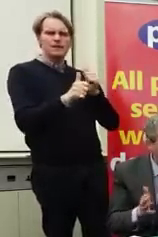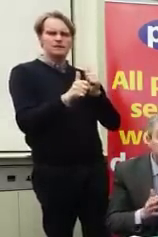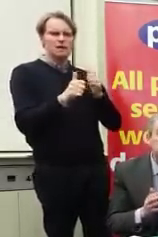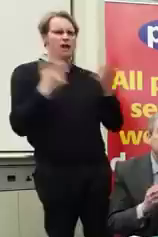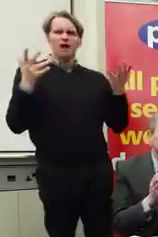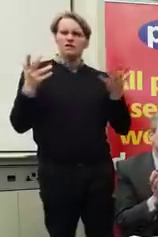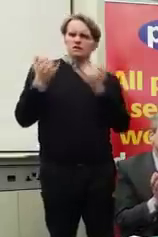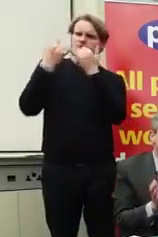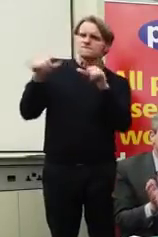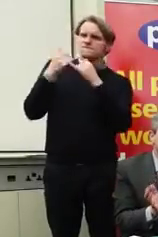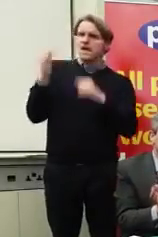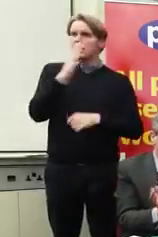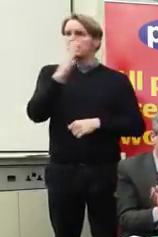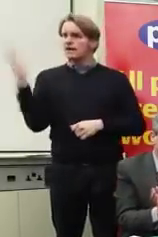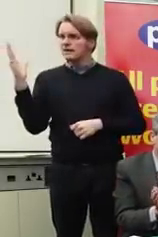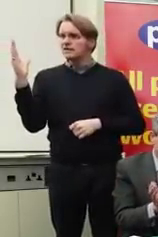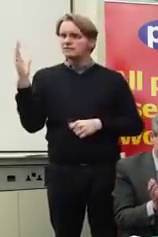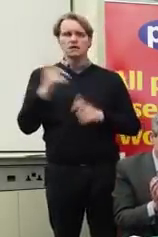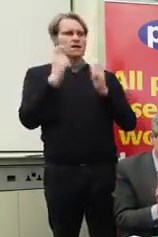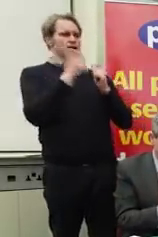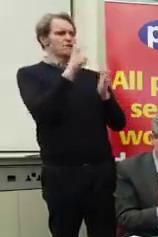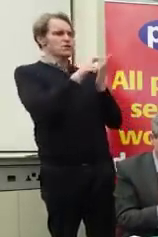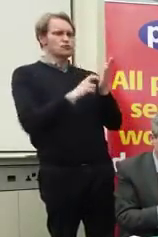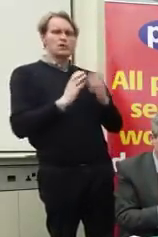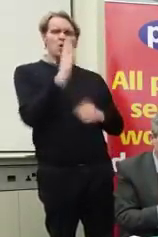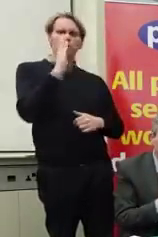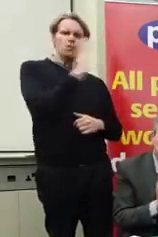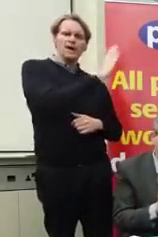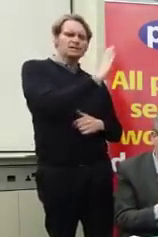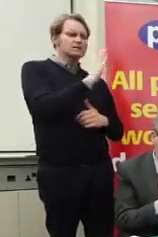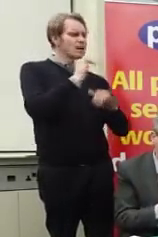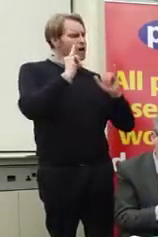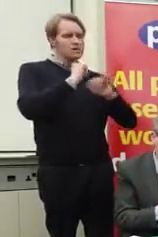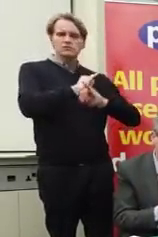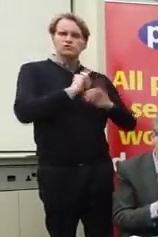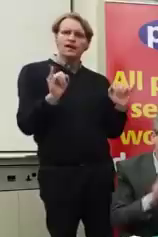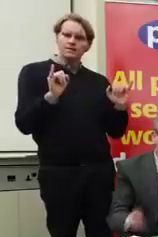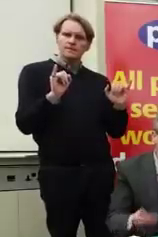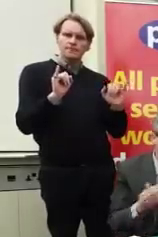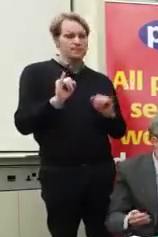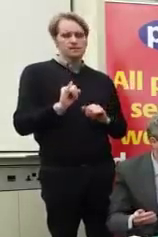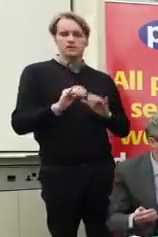and loose and it really is up to us I think to make it quite clear that in public services in particular they should not be about private profit they